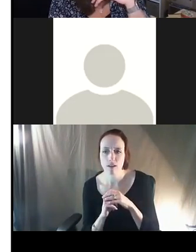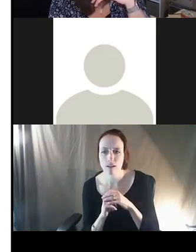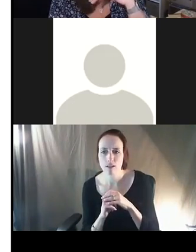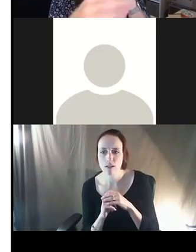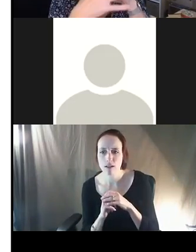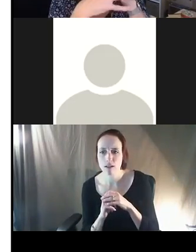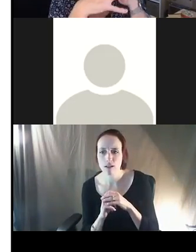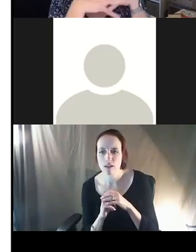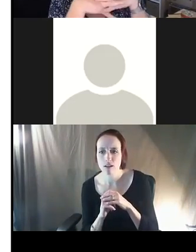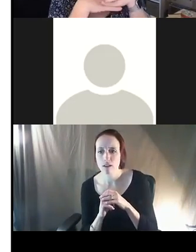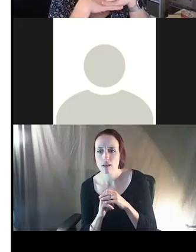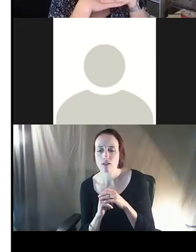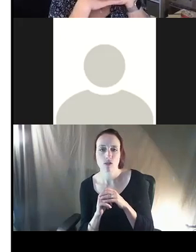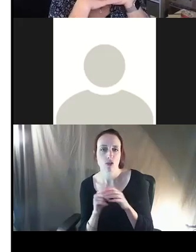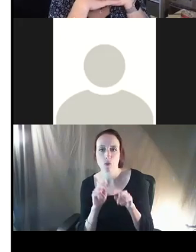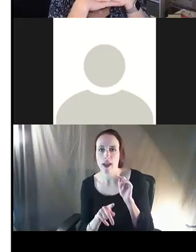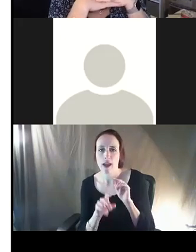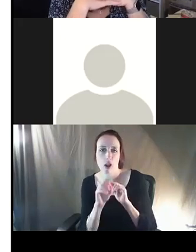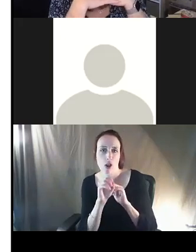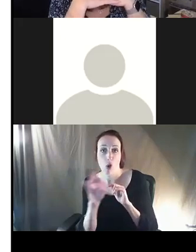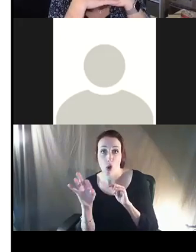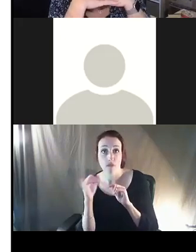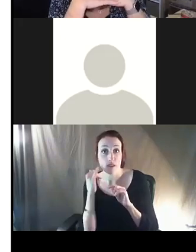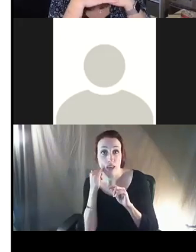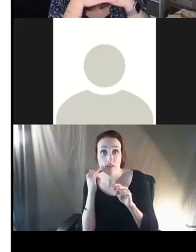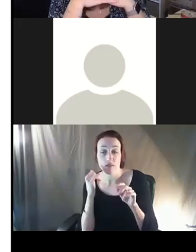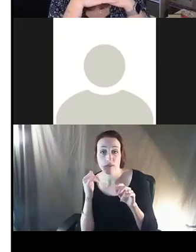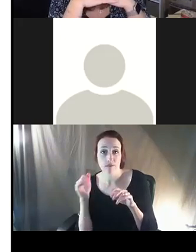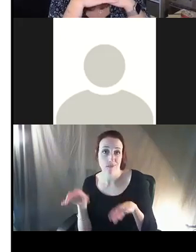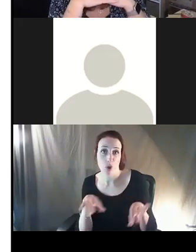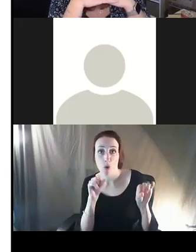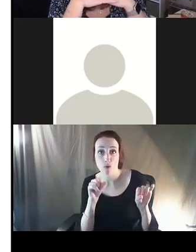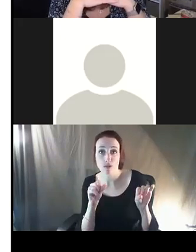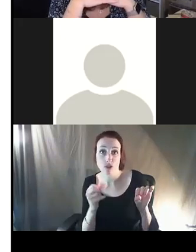who finds it distracting. This is where I want to highlight that sometimes